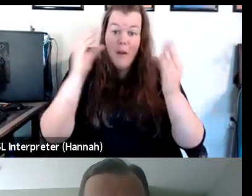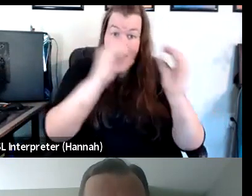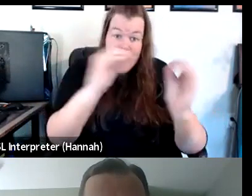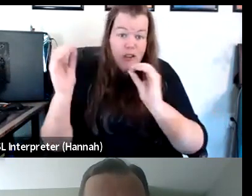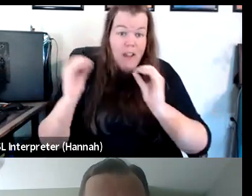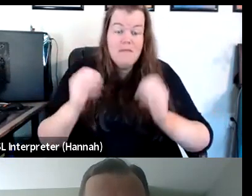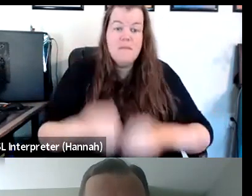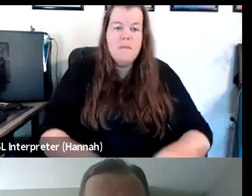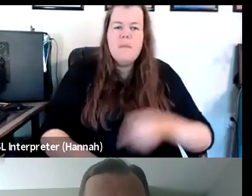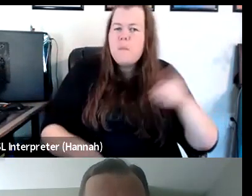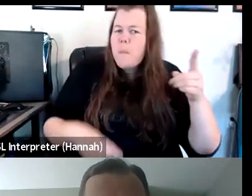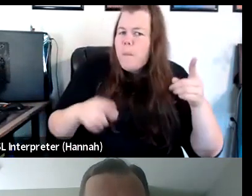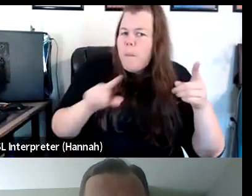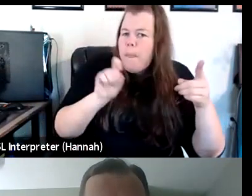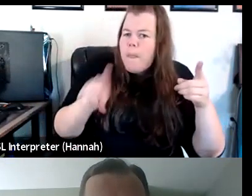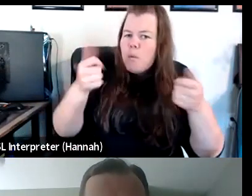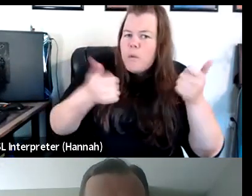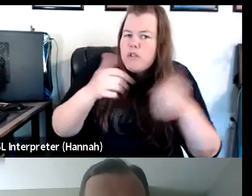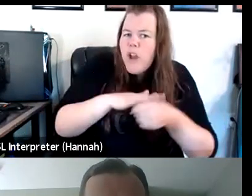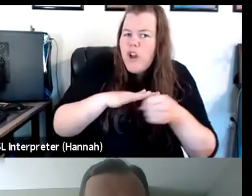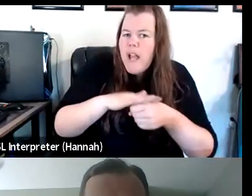What area are you from, if you don't mind me asking. Uh